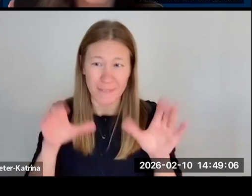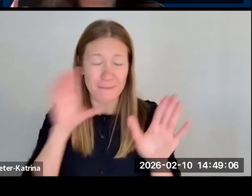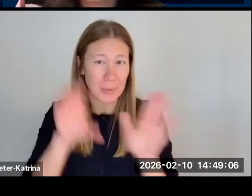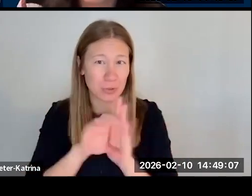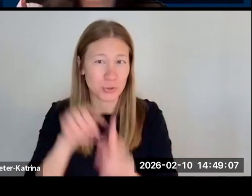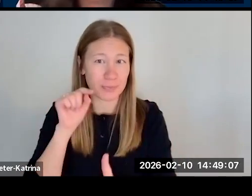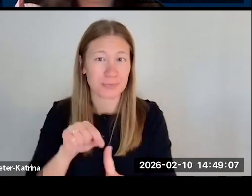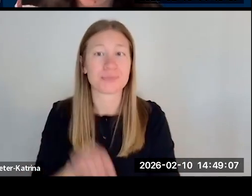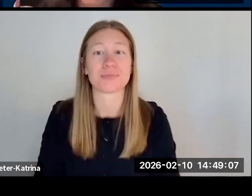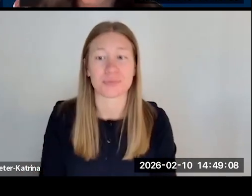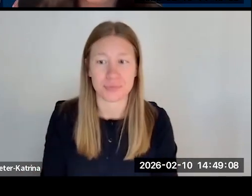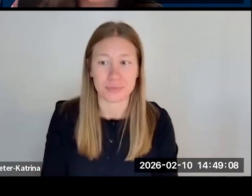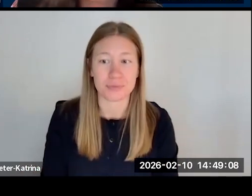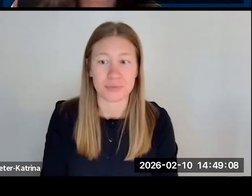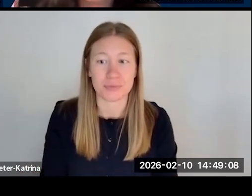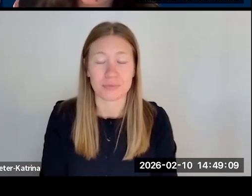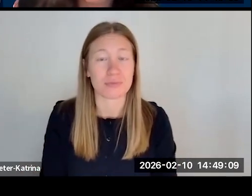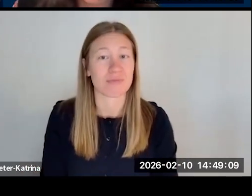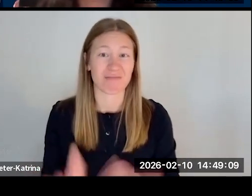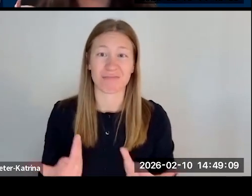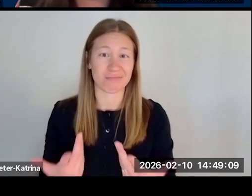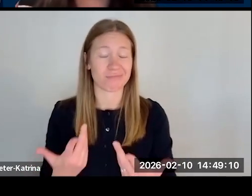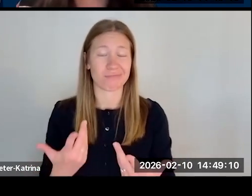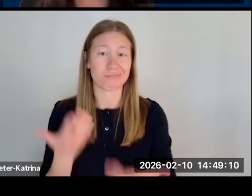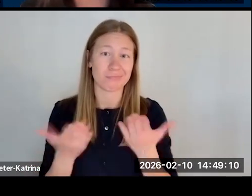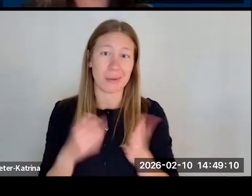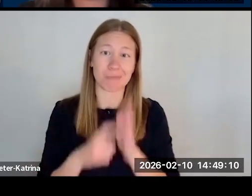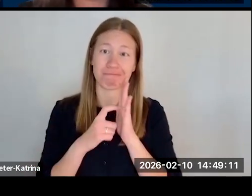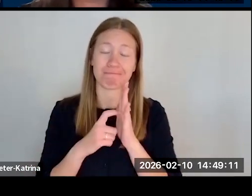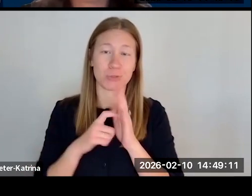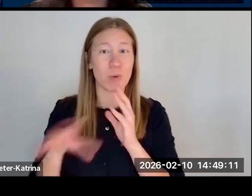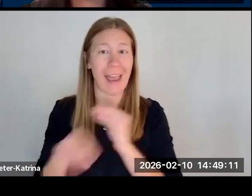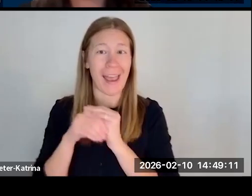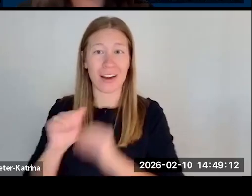So I would have to just add alt text for each of them and just keep it very concise